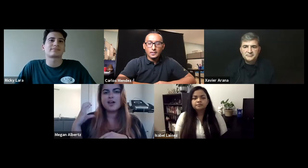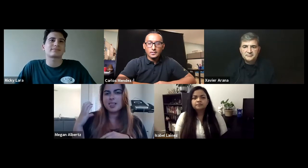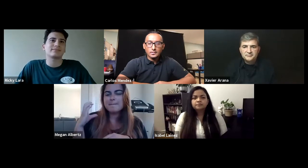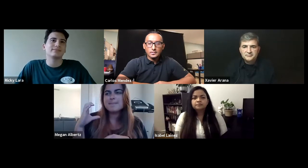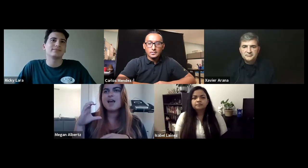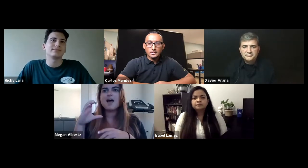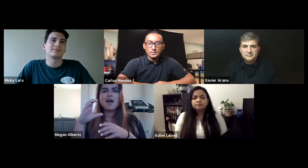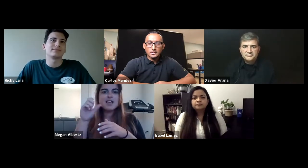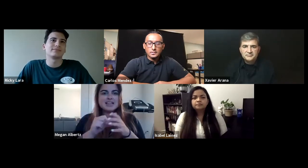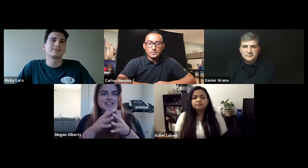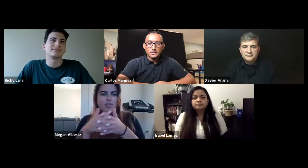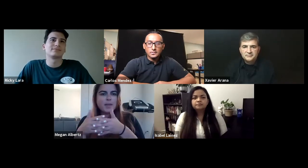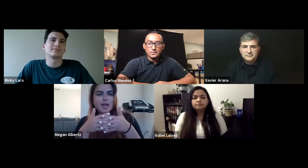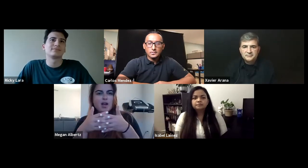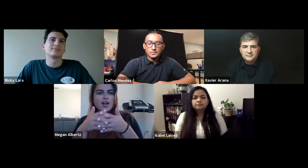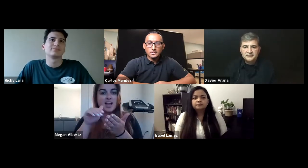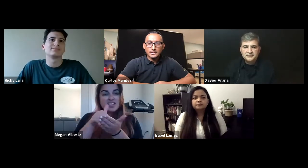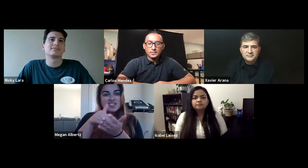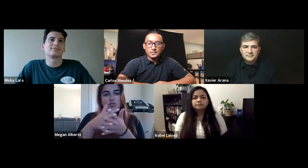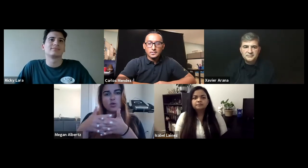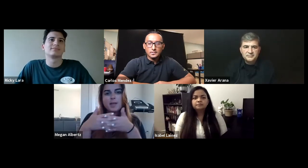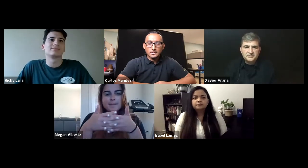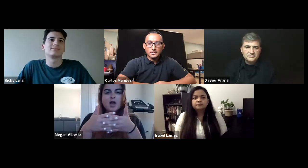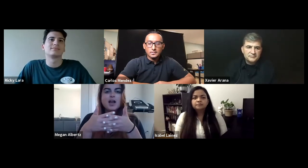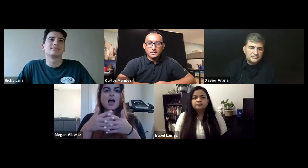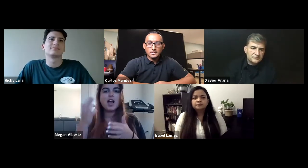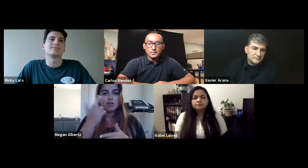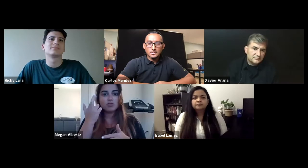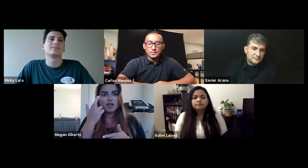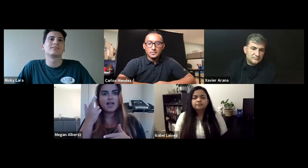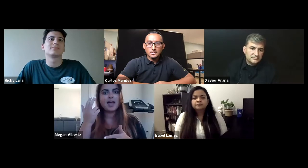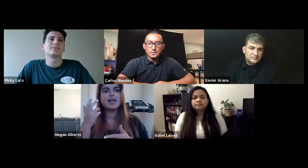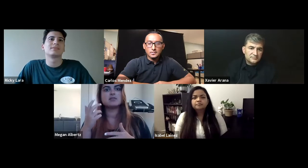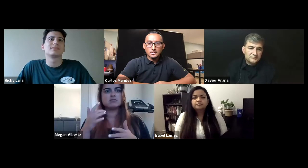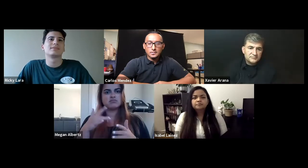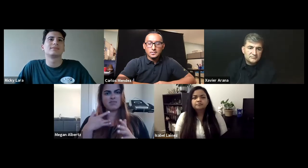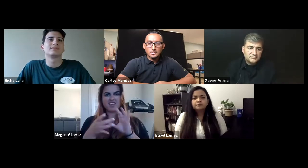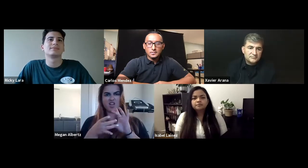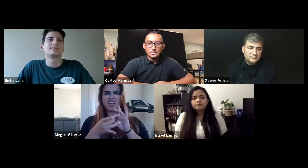about Colombian food and culture, Central America,